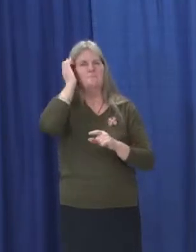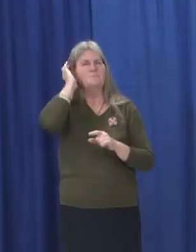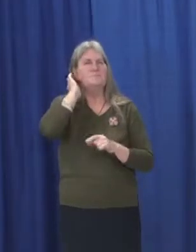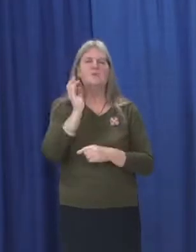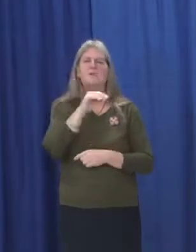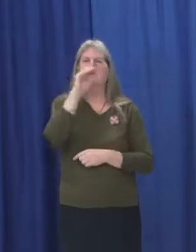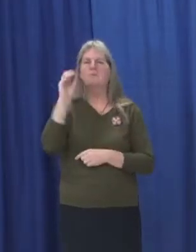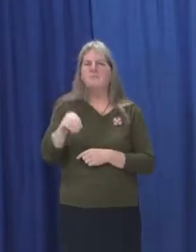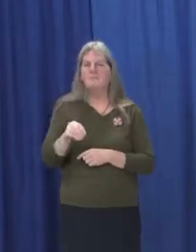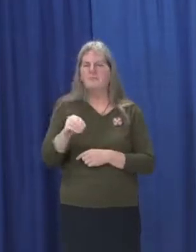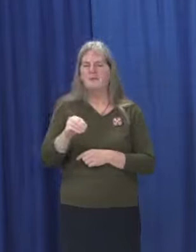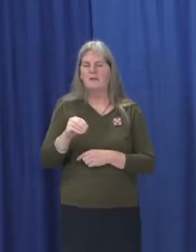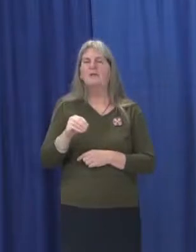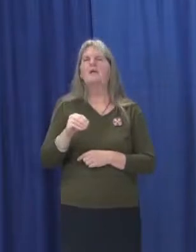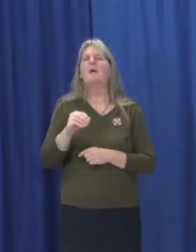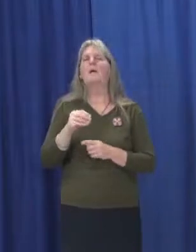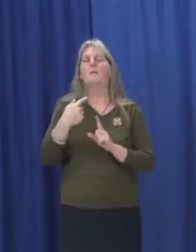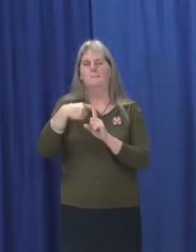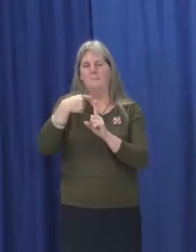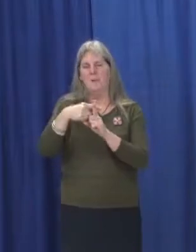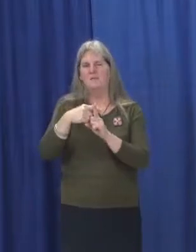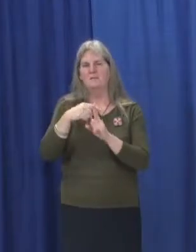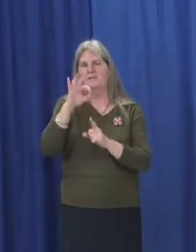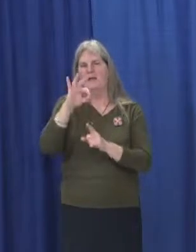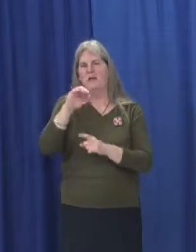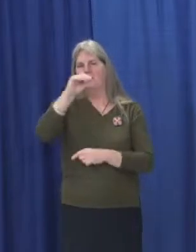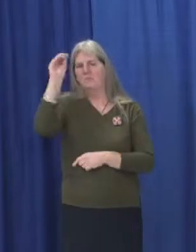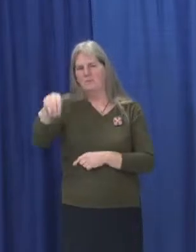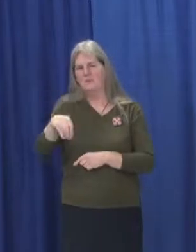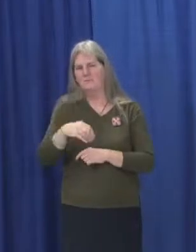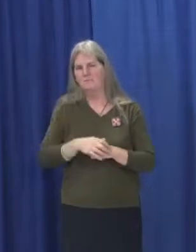Percent positivity is 9 percent.